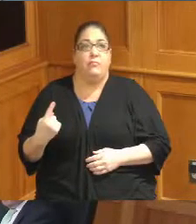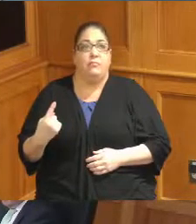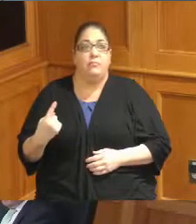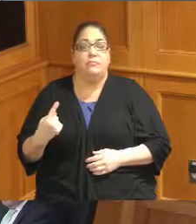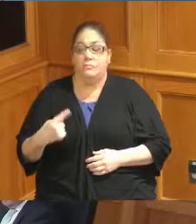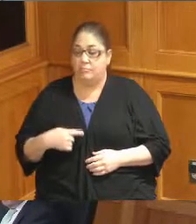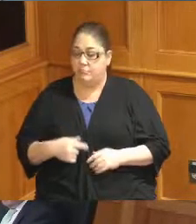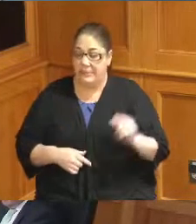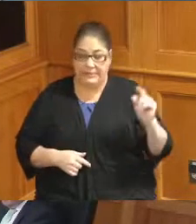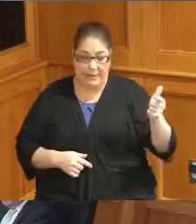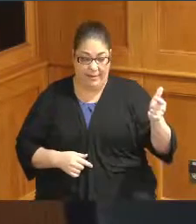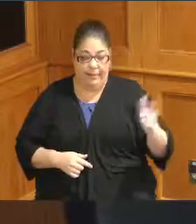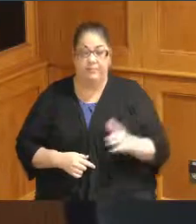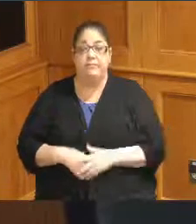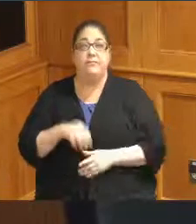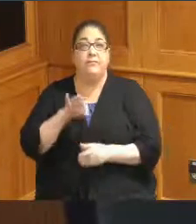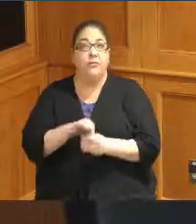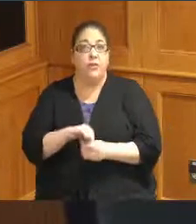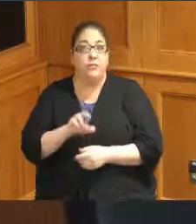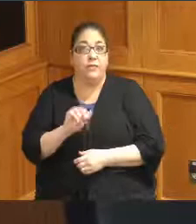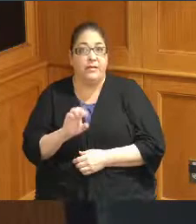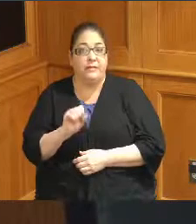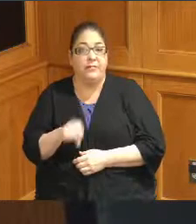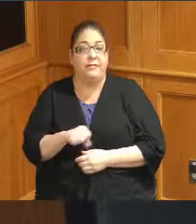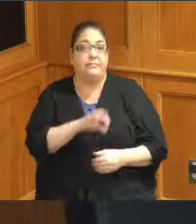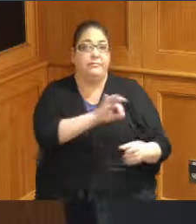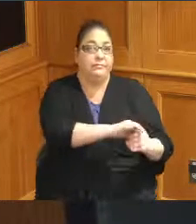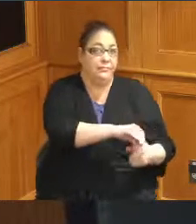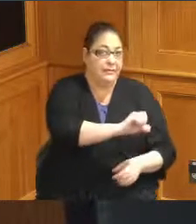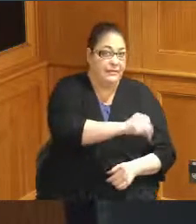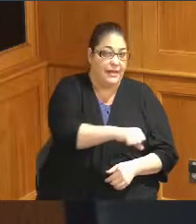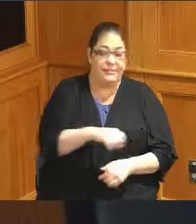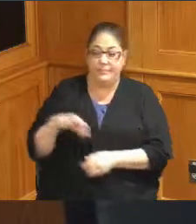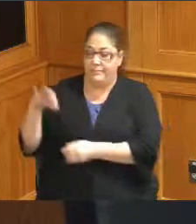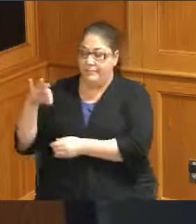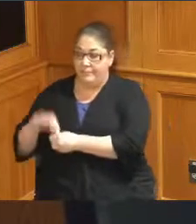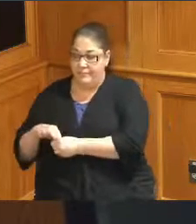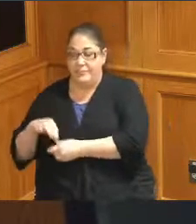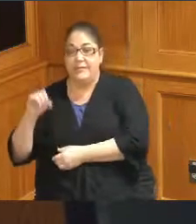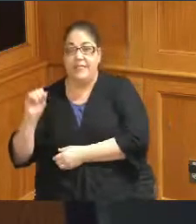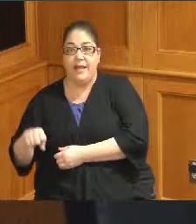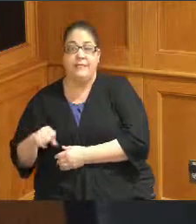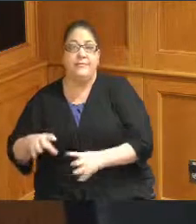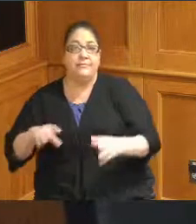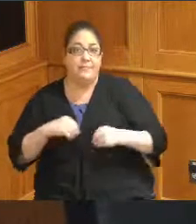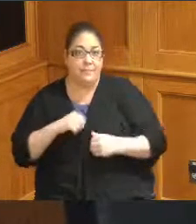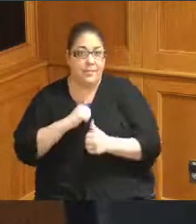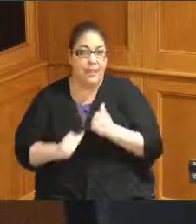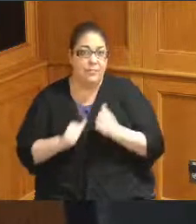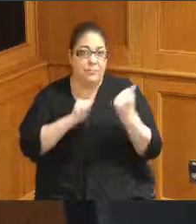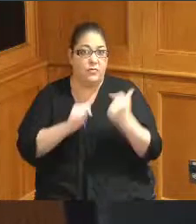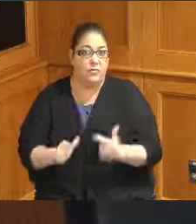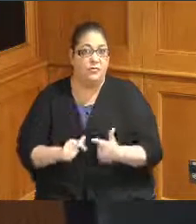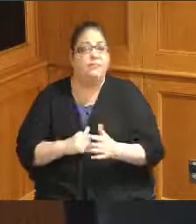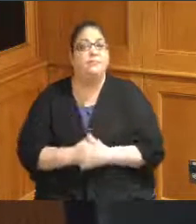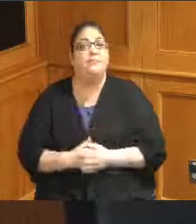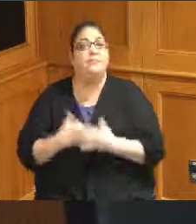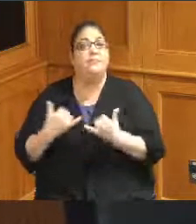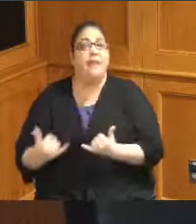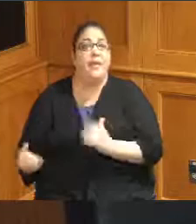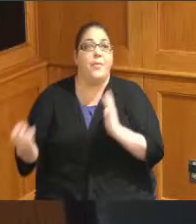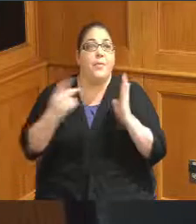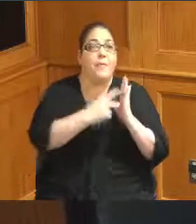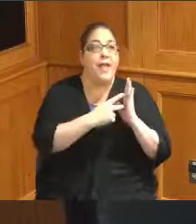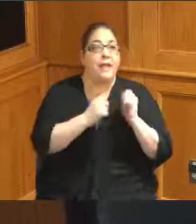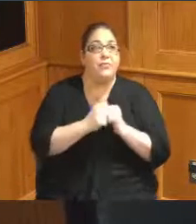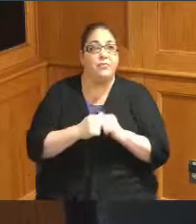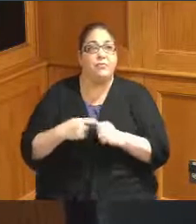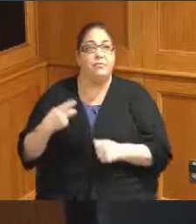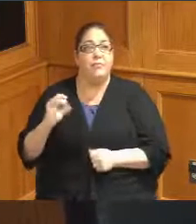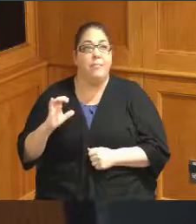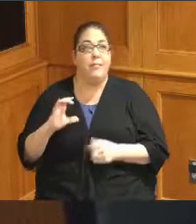Commissioner Reece yes yes Commissioner Summerow Dumas yes okay now we get back to comments our